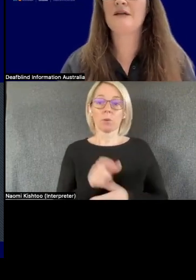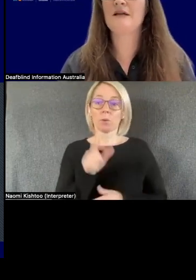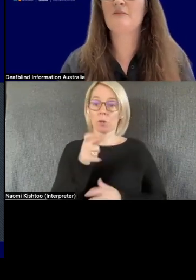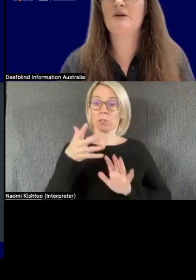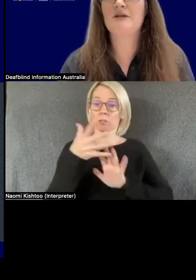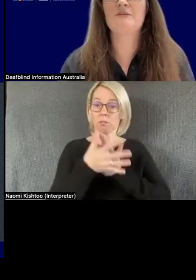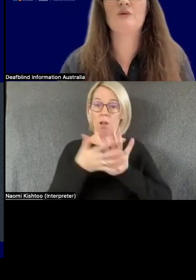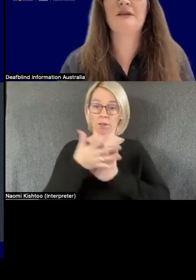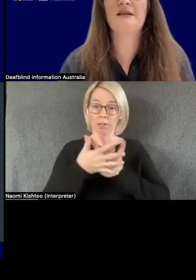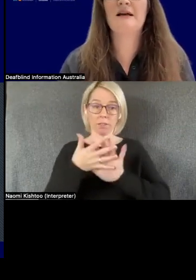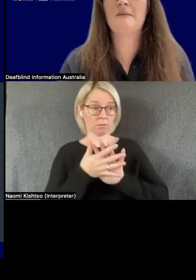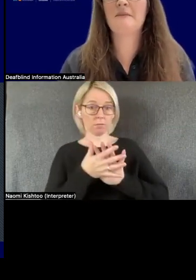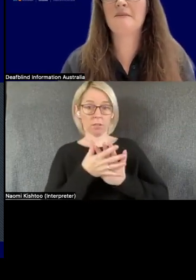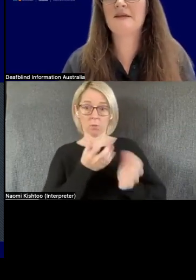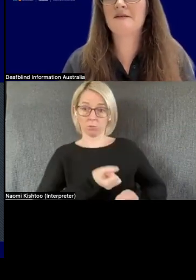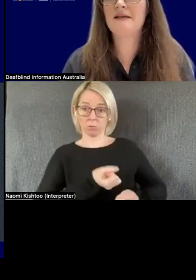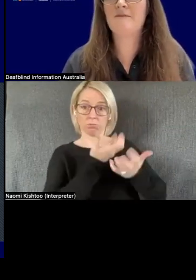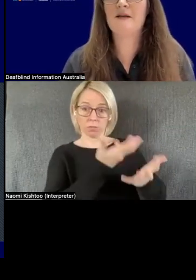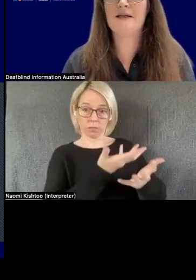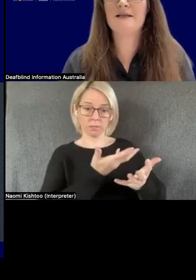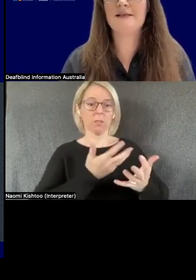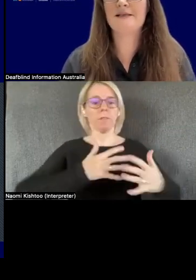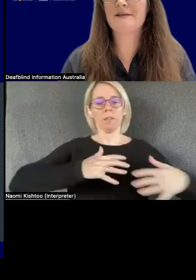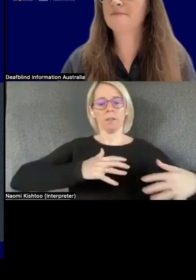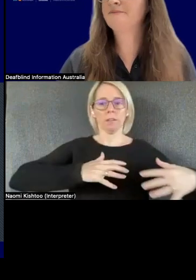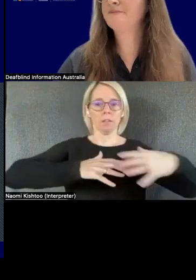the person with the deafblindness.